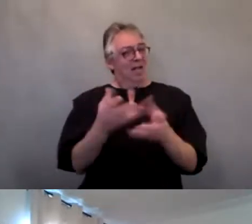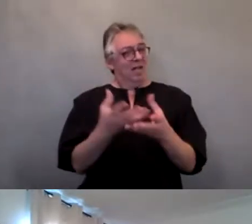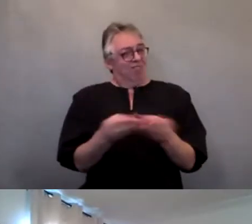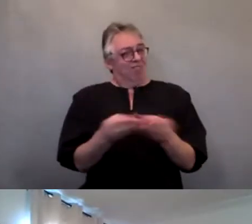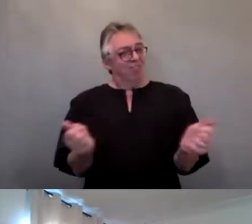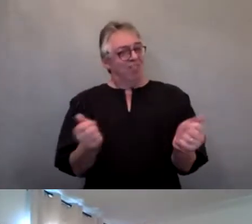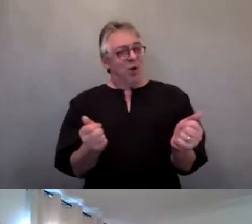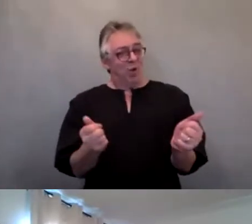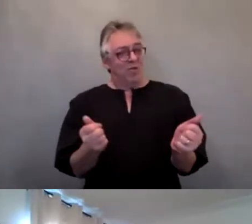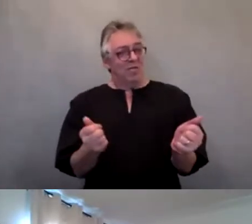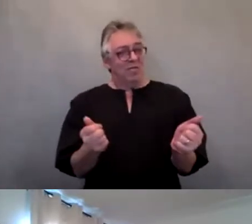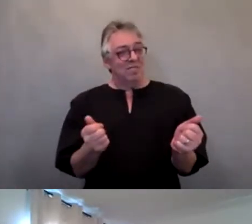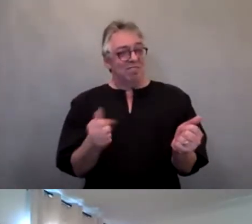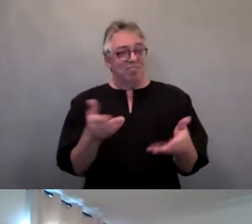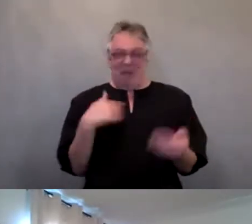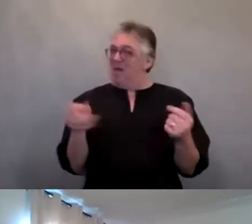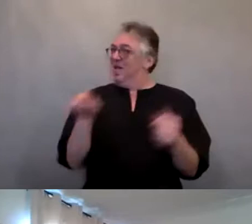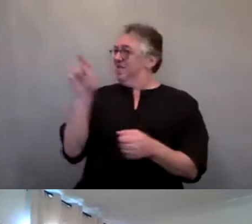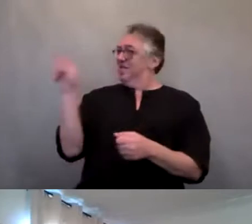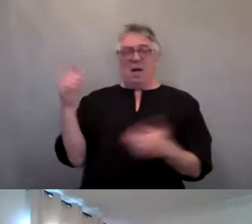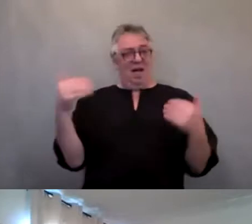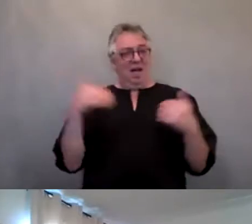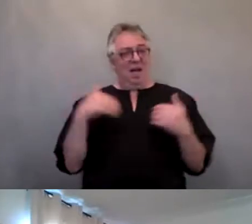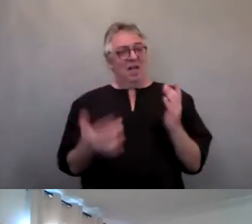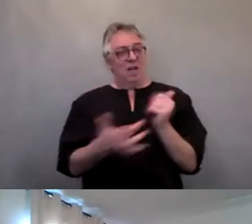are some solutions for this issue, with